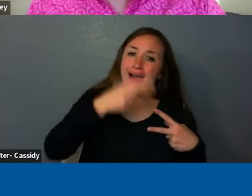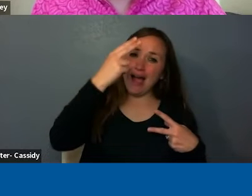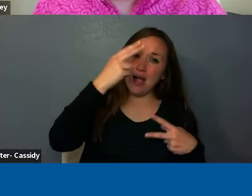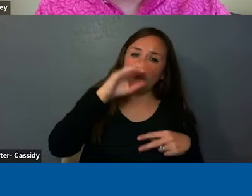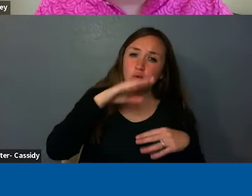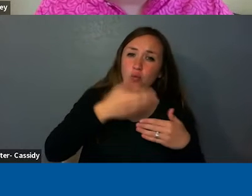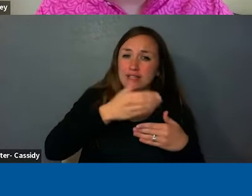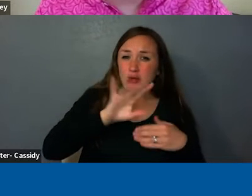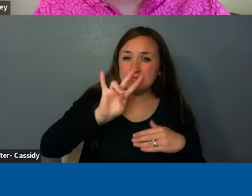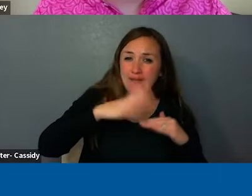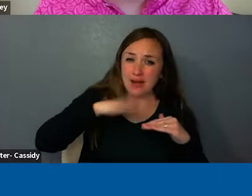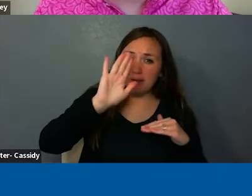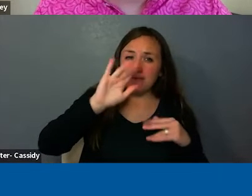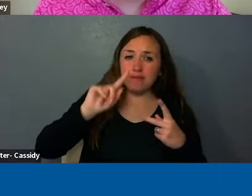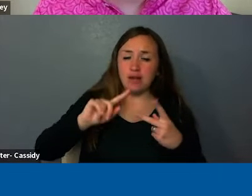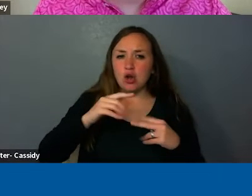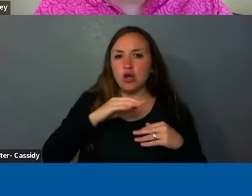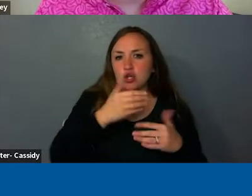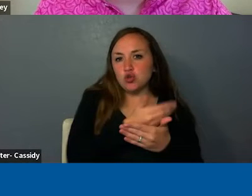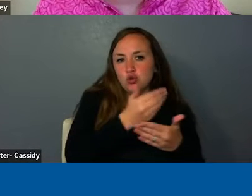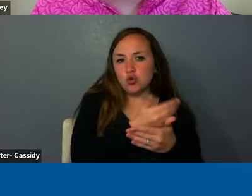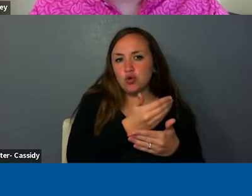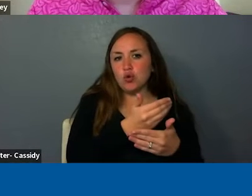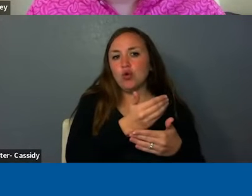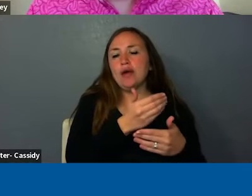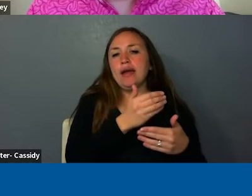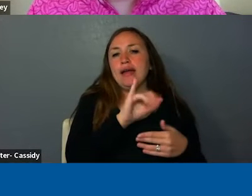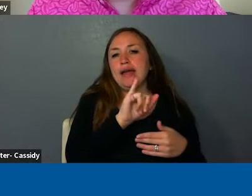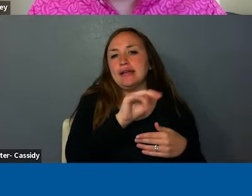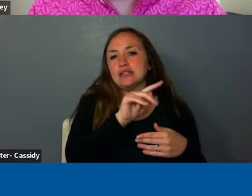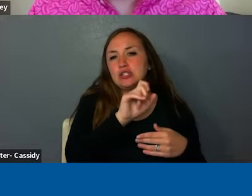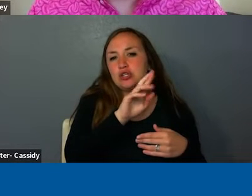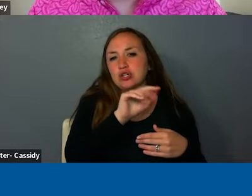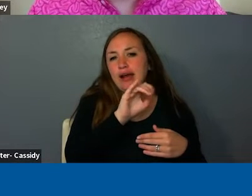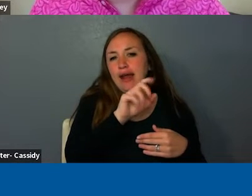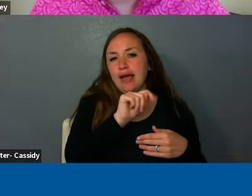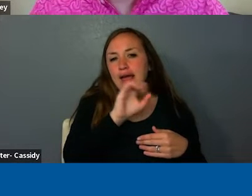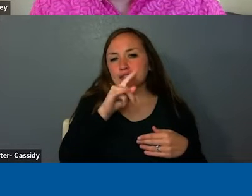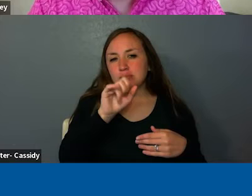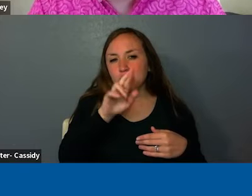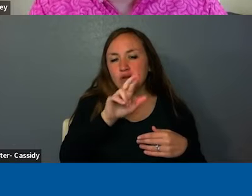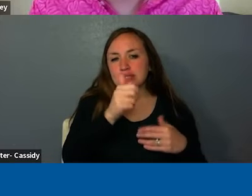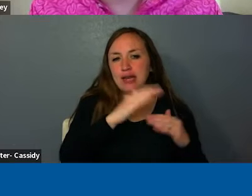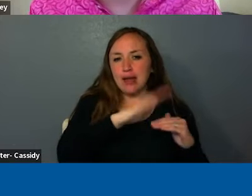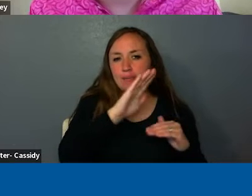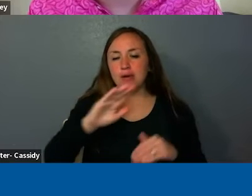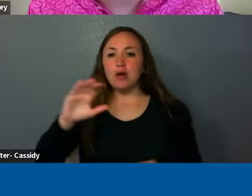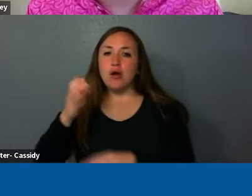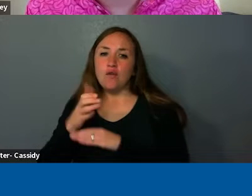and Internet Explorer 10 and up, whereas forced colors mode works for Windows 10 and up